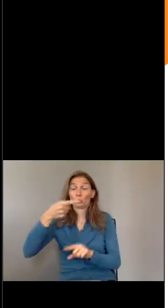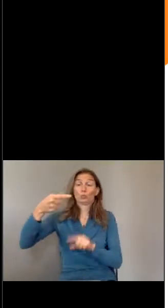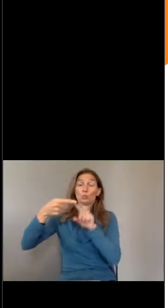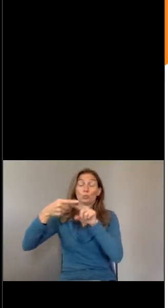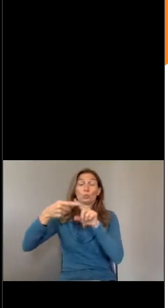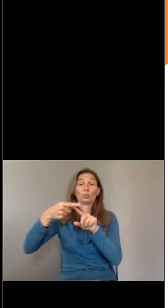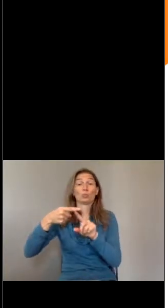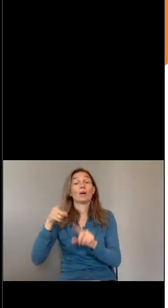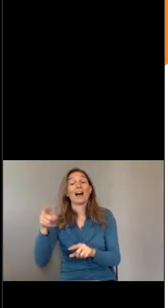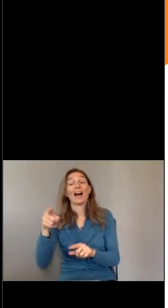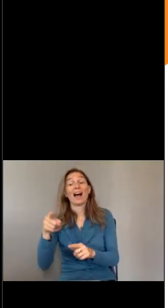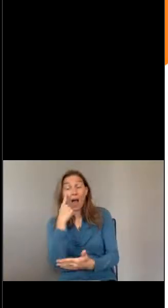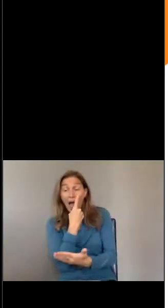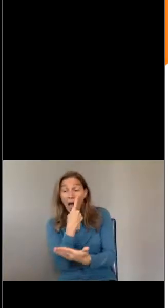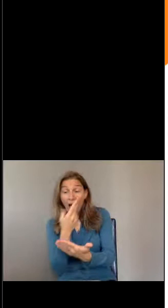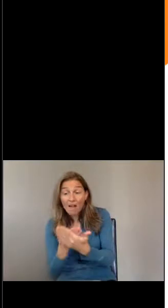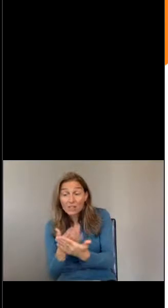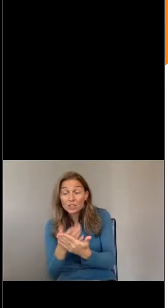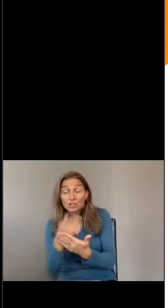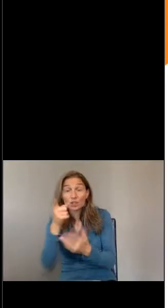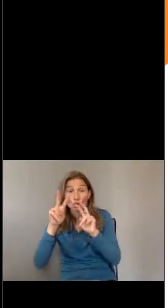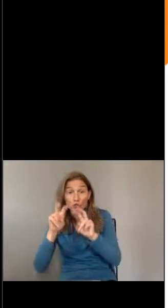and the other is the role of disaggregated data.